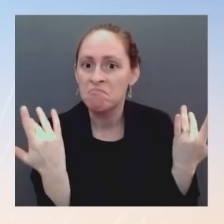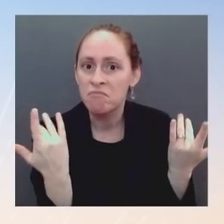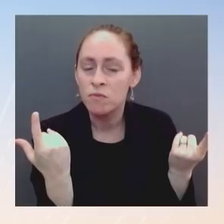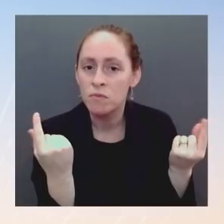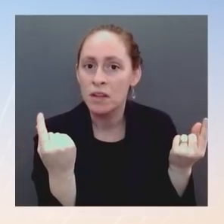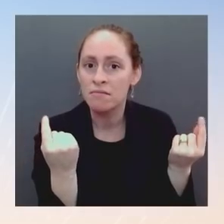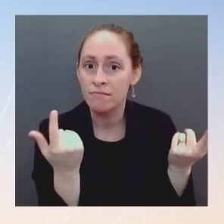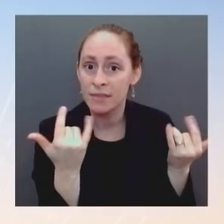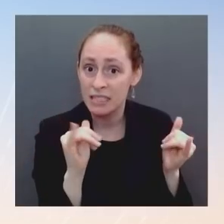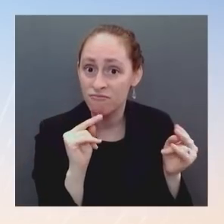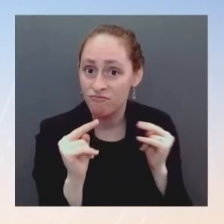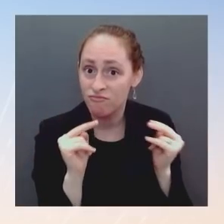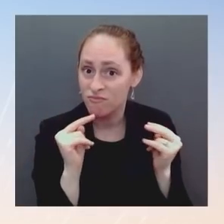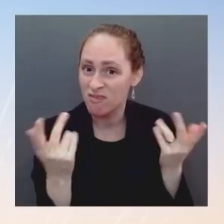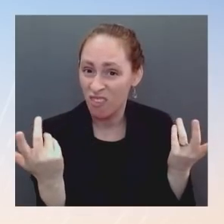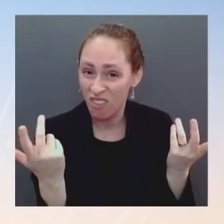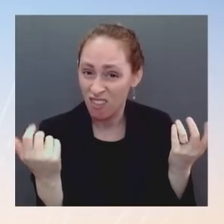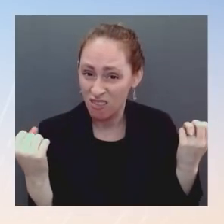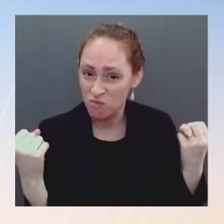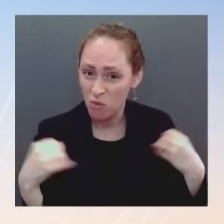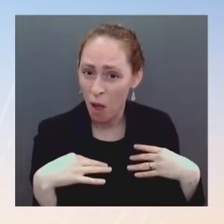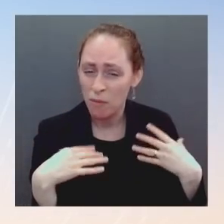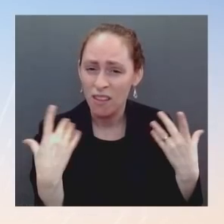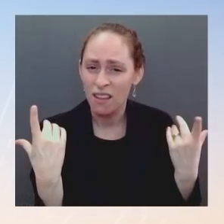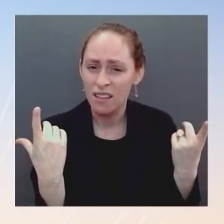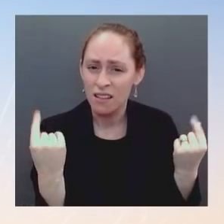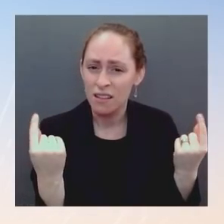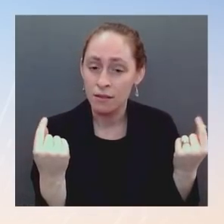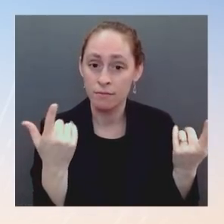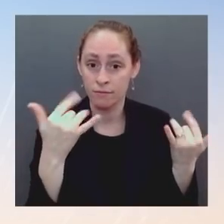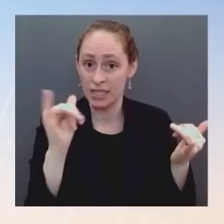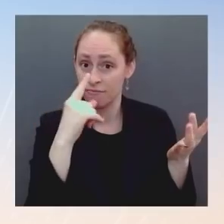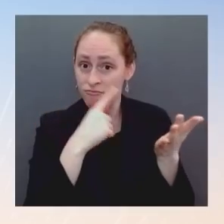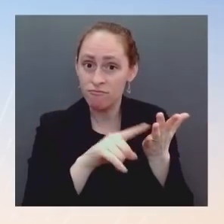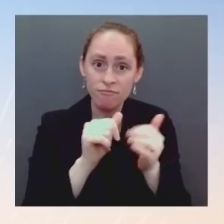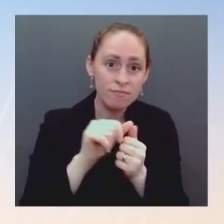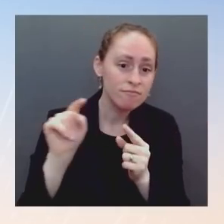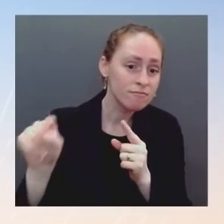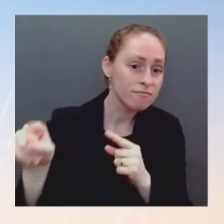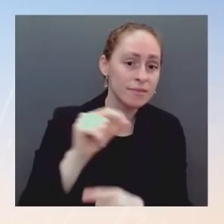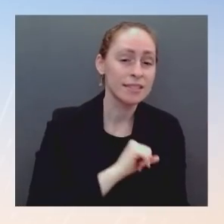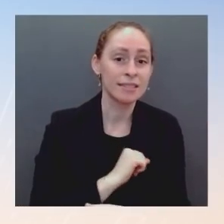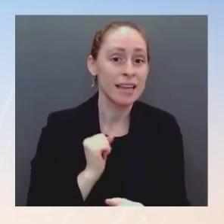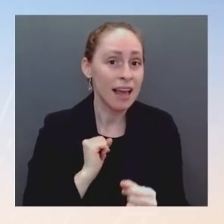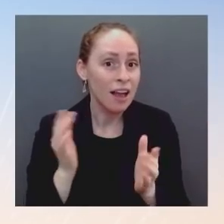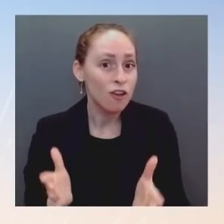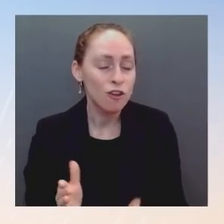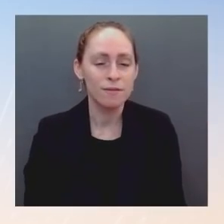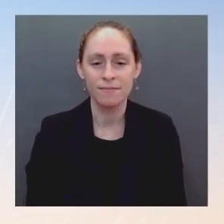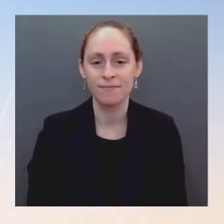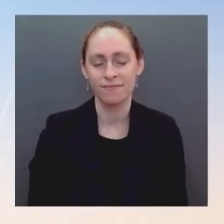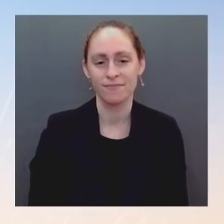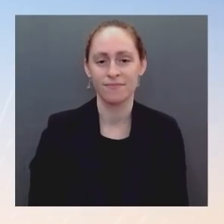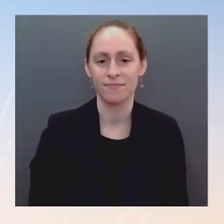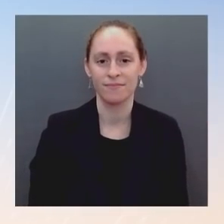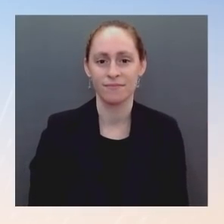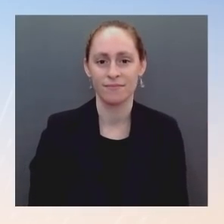Ms. Psaki: I'm not going to give any details on any conversations he's had, per our policy of trying to keep those conversations private.